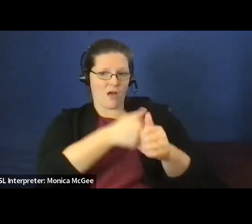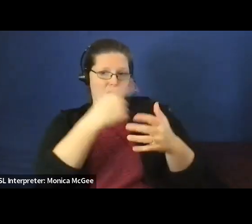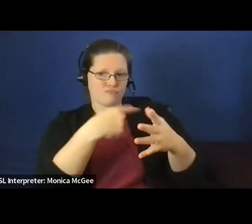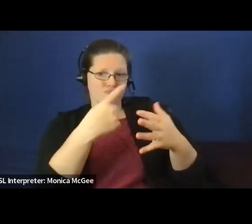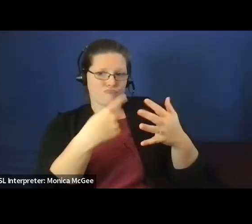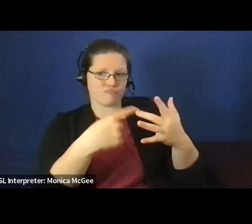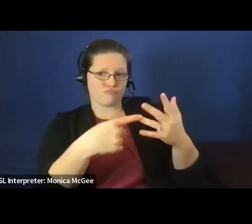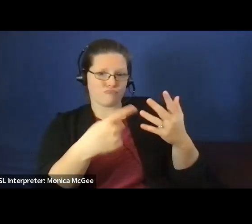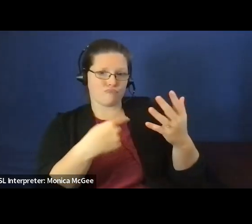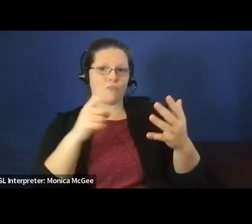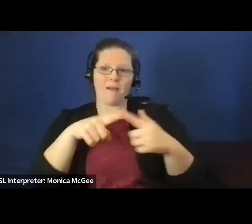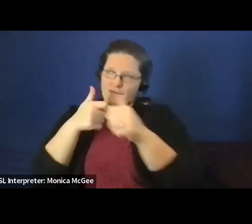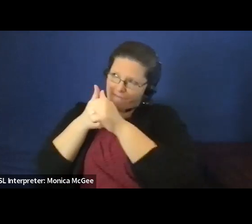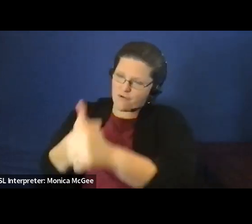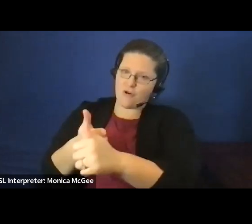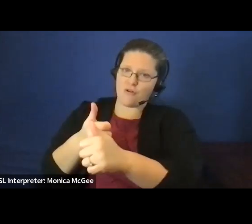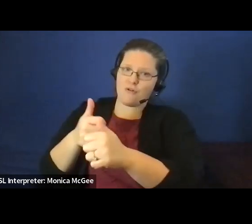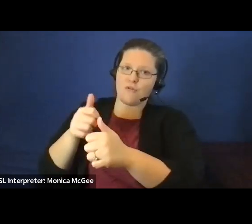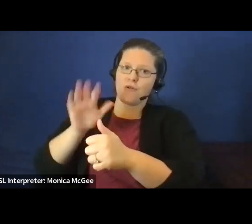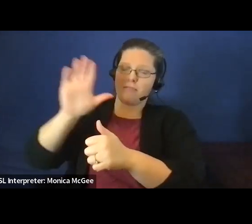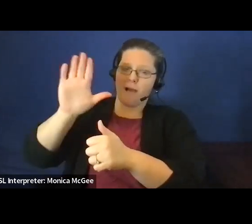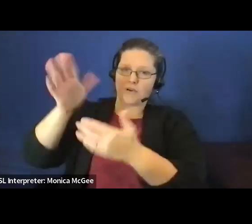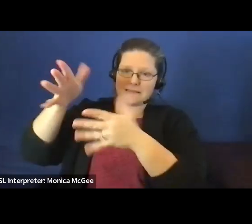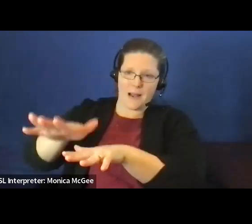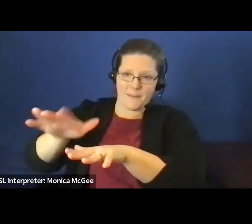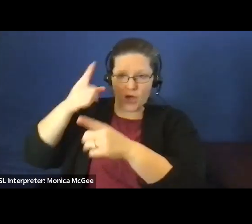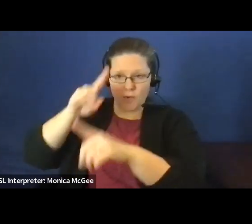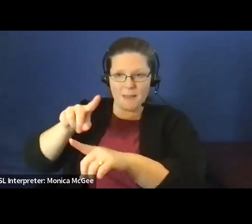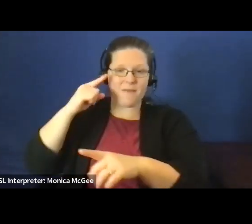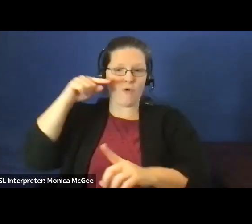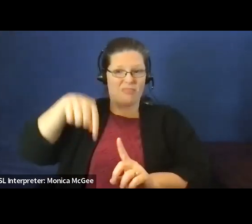happens at a county. We also closed the department of justice agreement, so